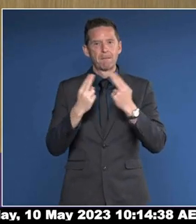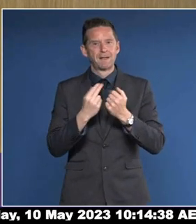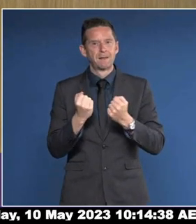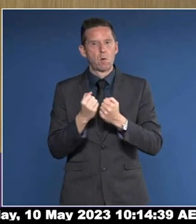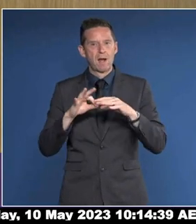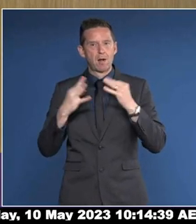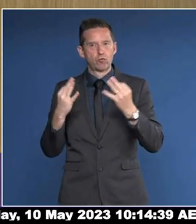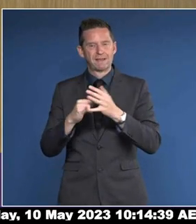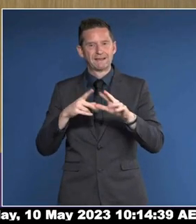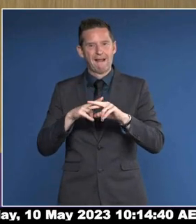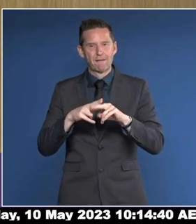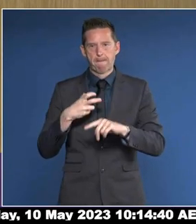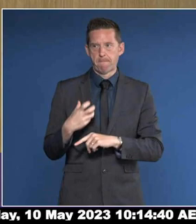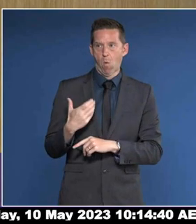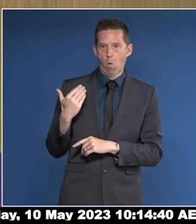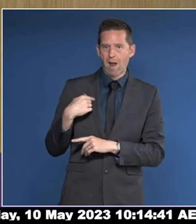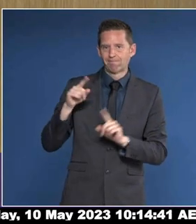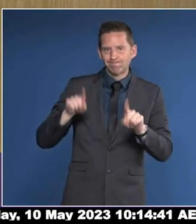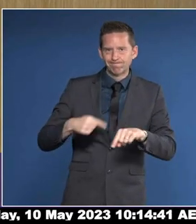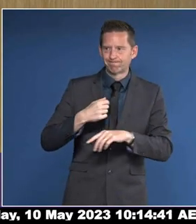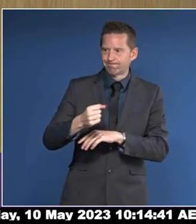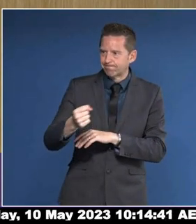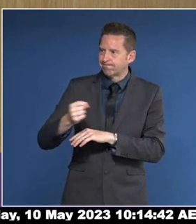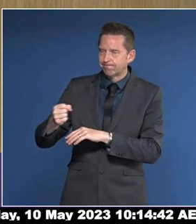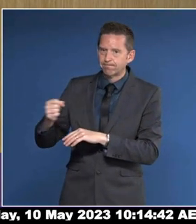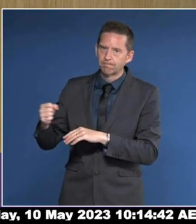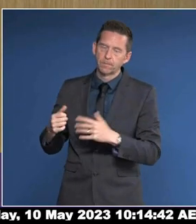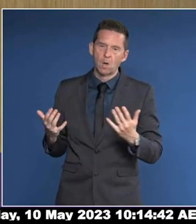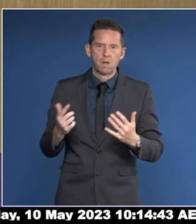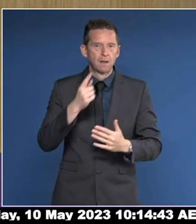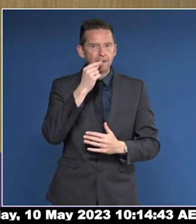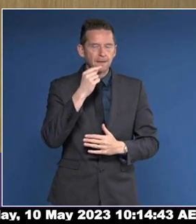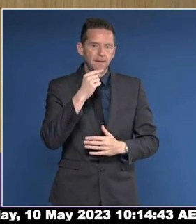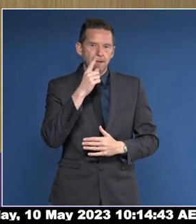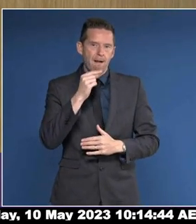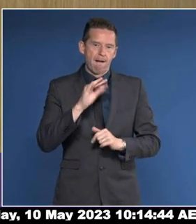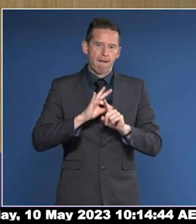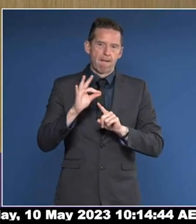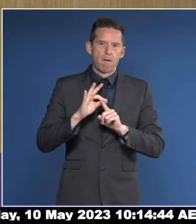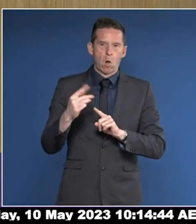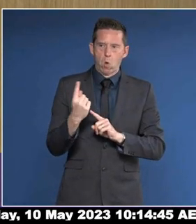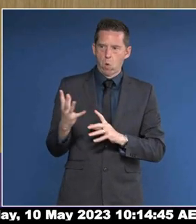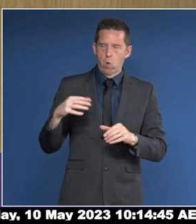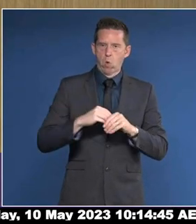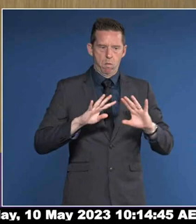So, I think there's certainly some scope to review who is at the SCAN team table and who